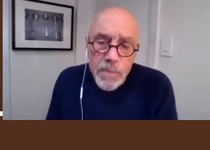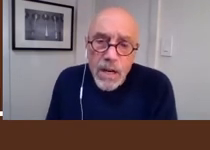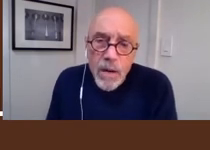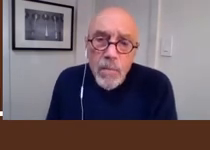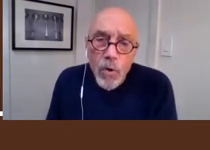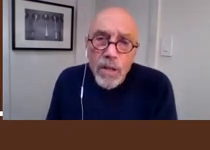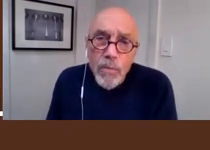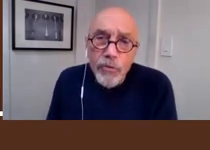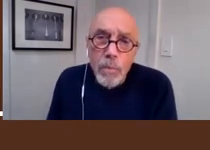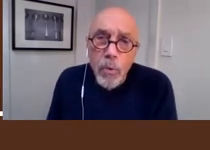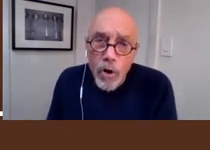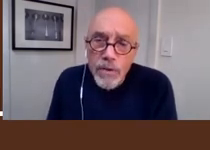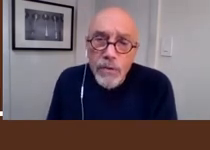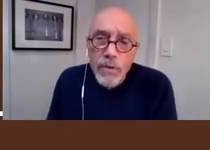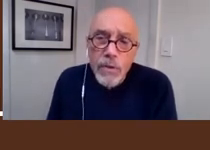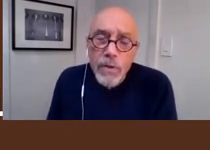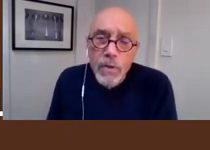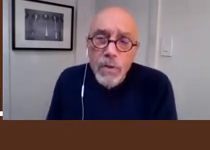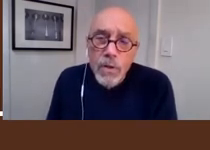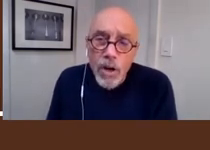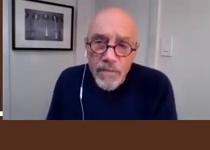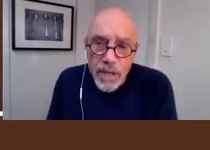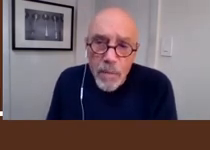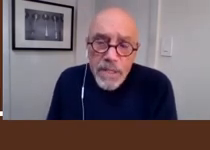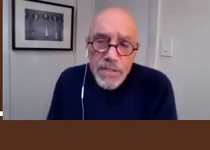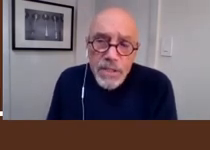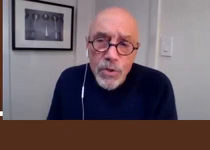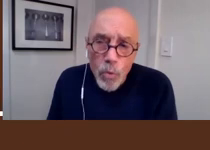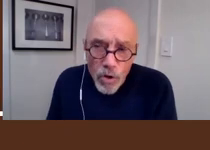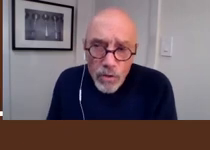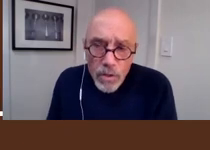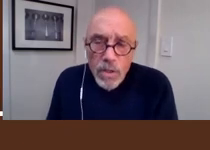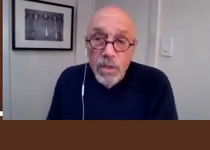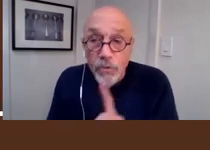has become one of the most important coffee companies in the world,